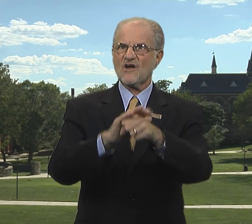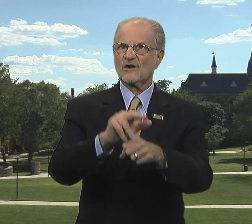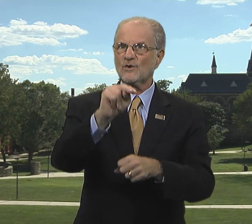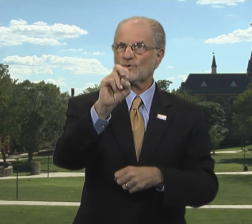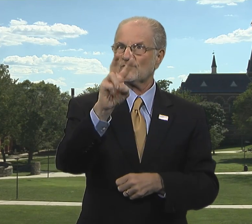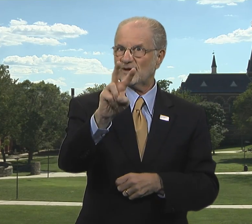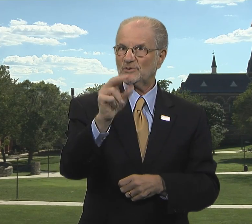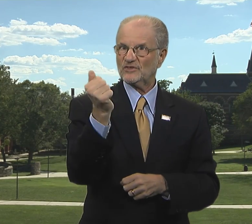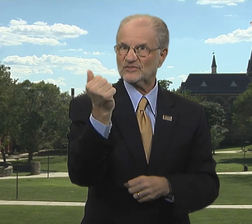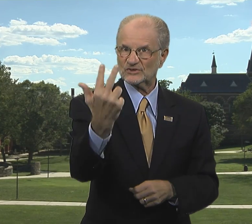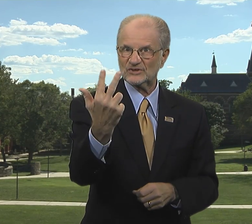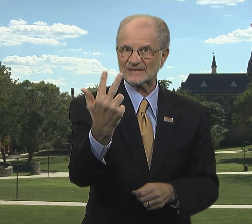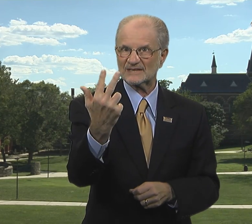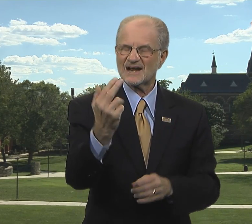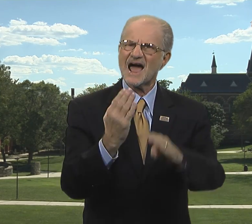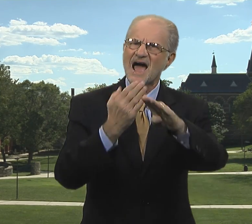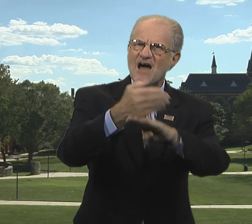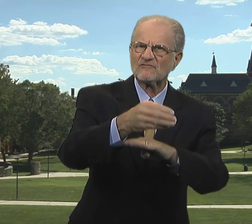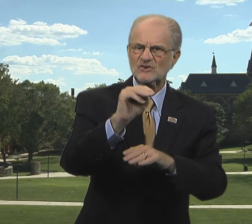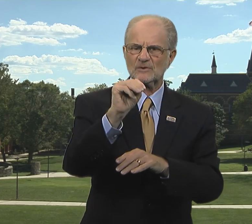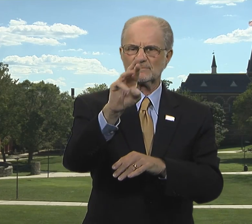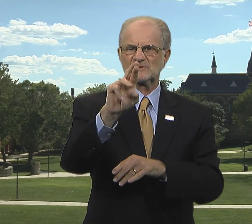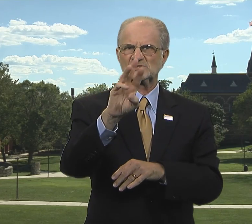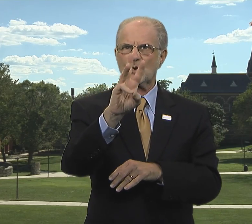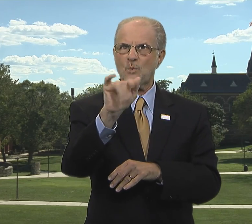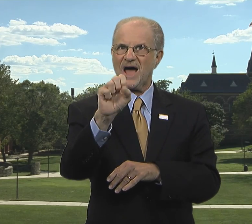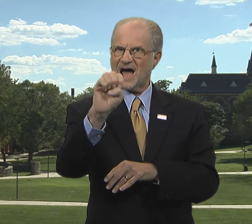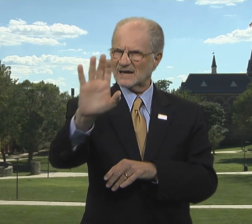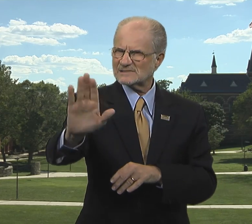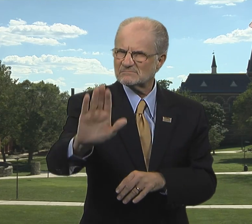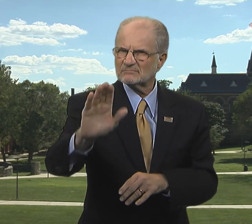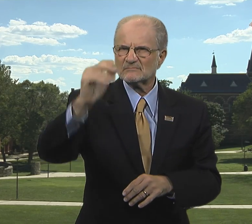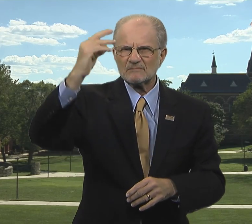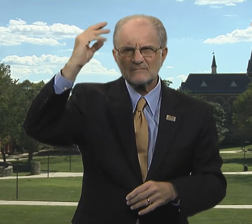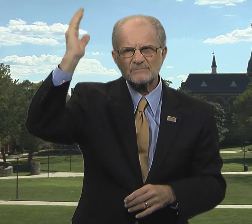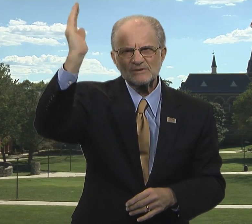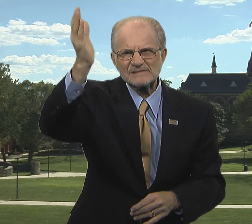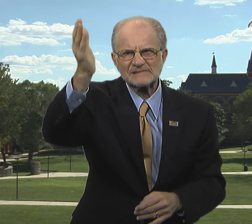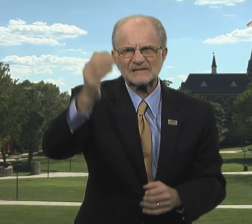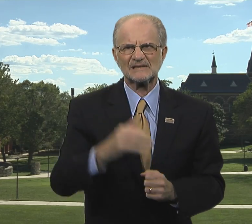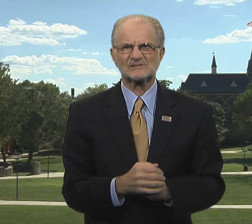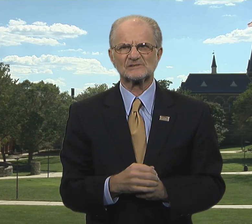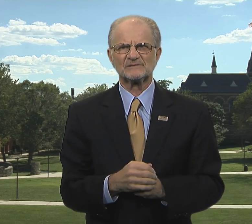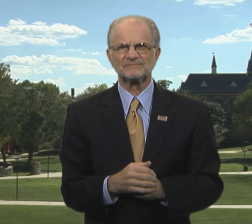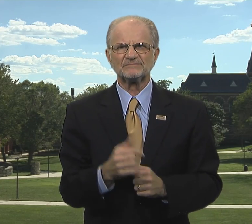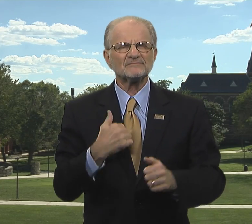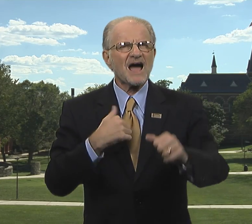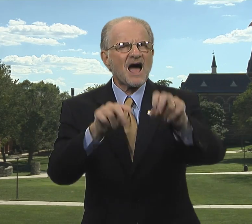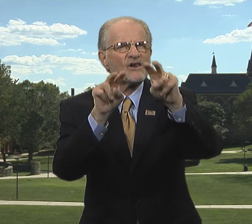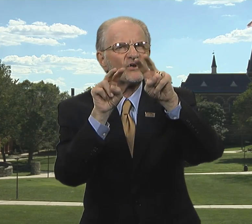will be held on November 13 after Mr. Wise's presentation.